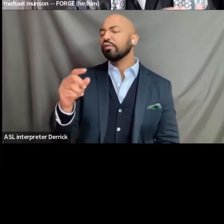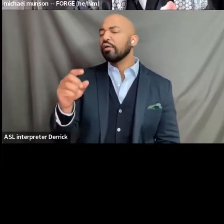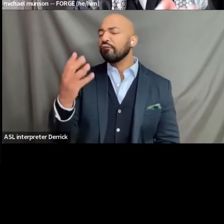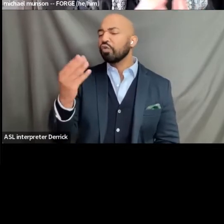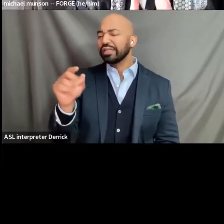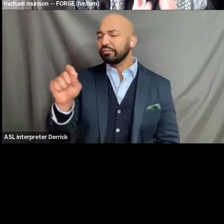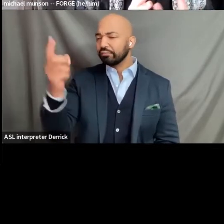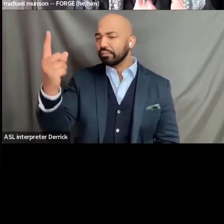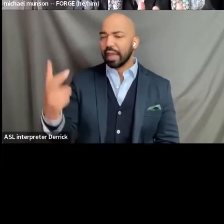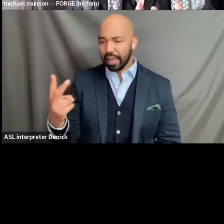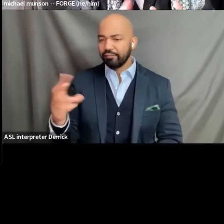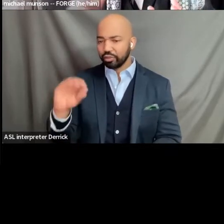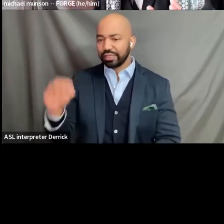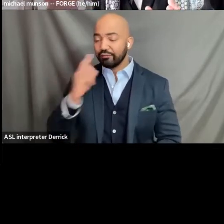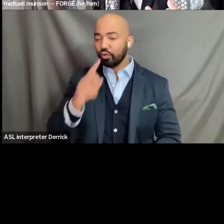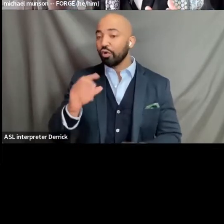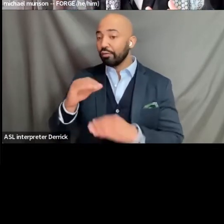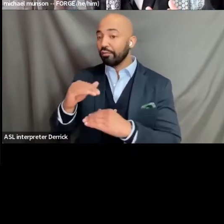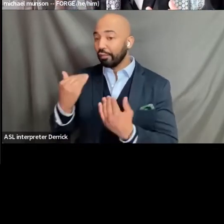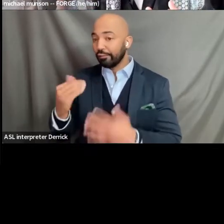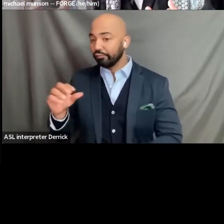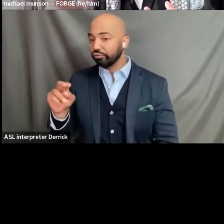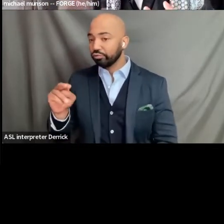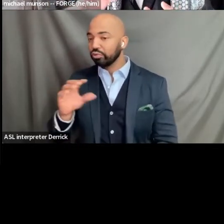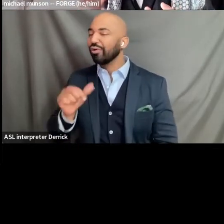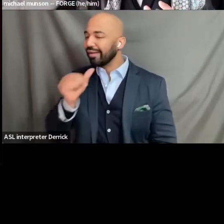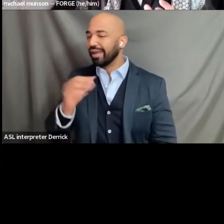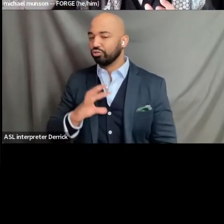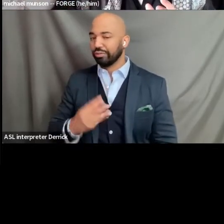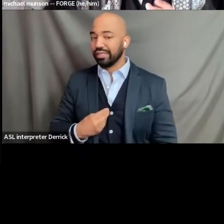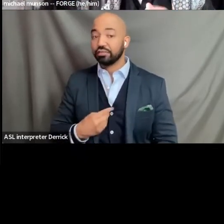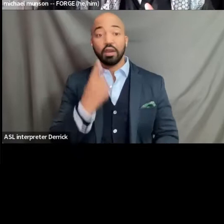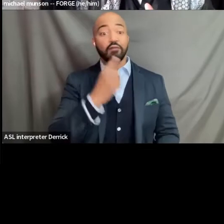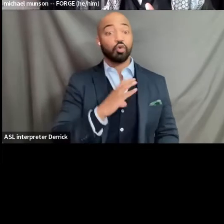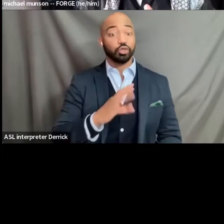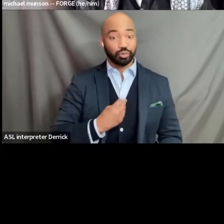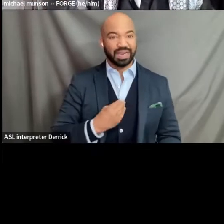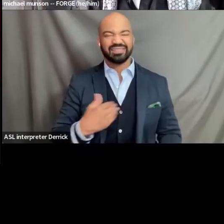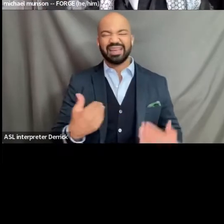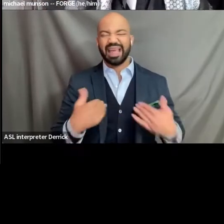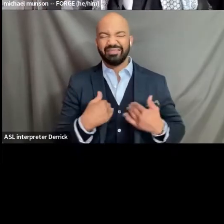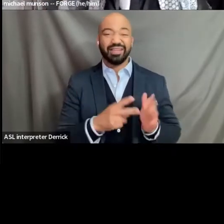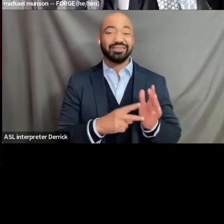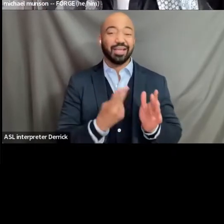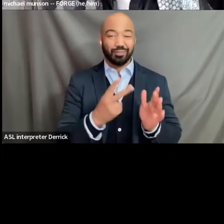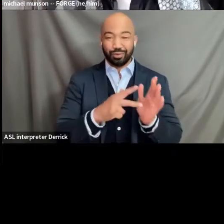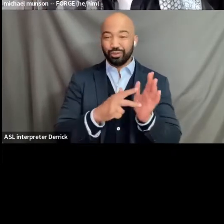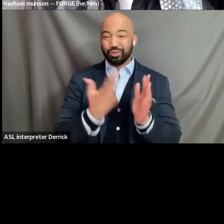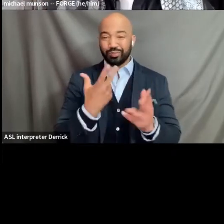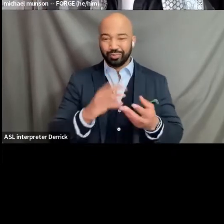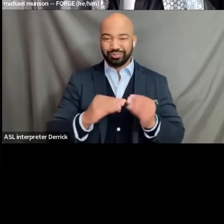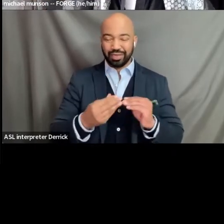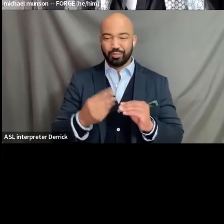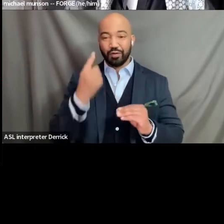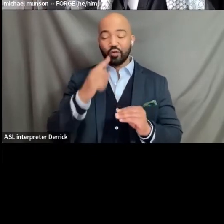that rate is someplace between 26 and 47%. So again, double or triple what the general population is.